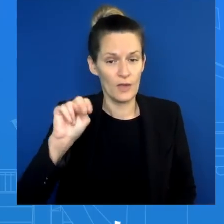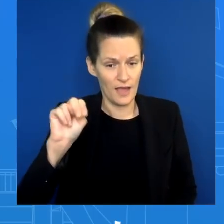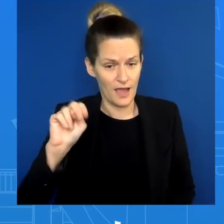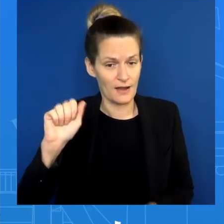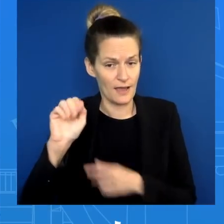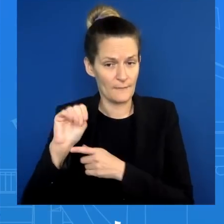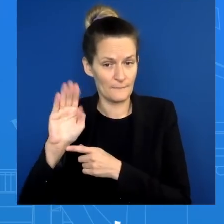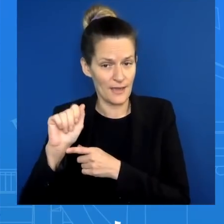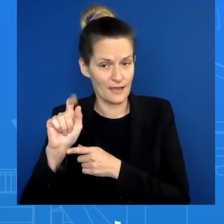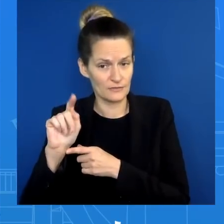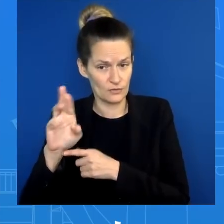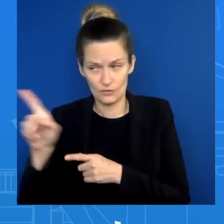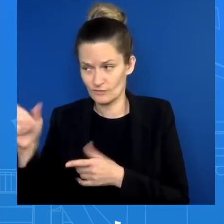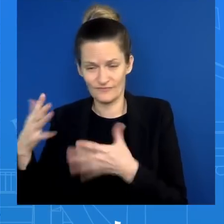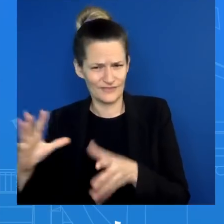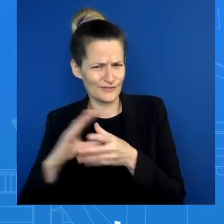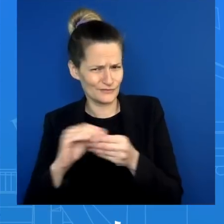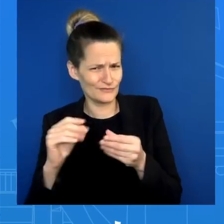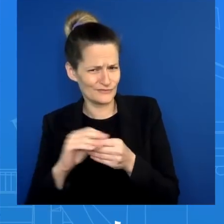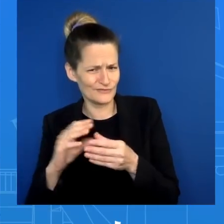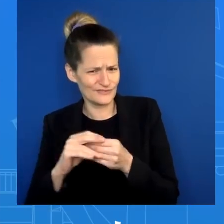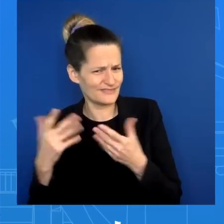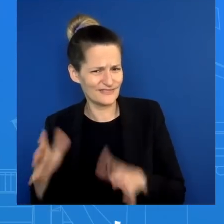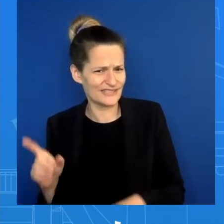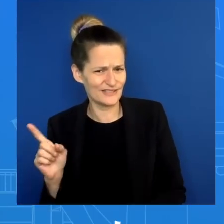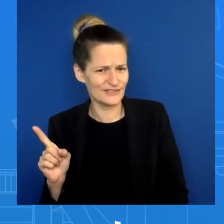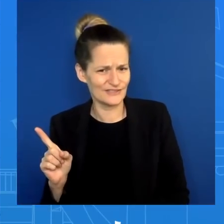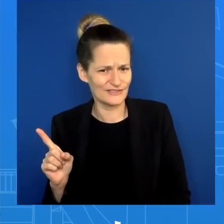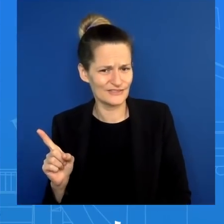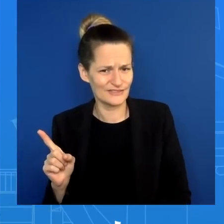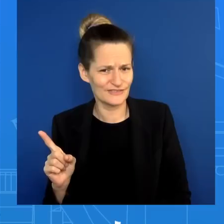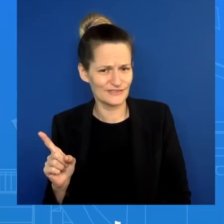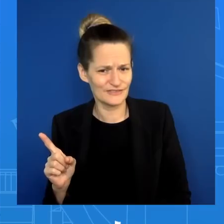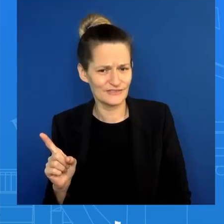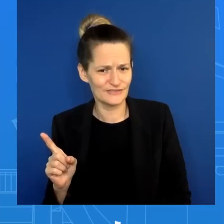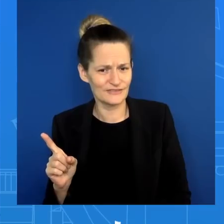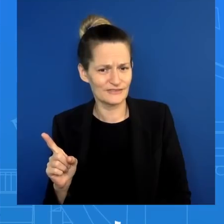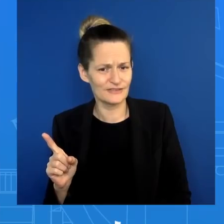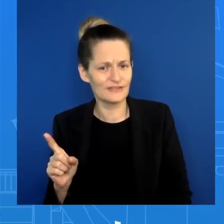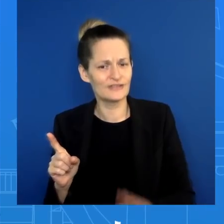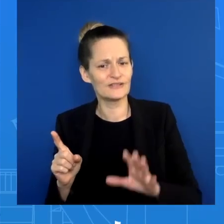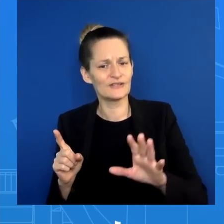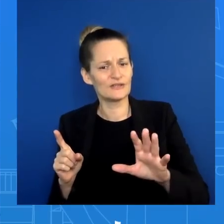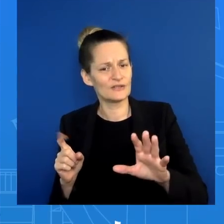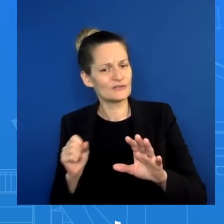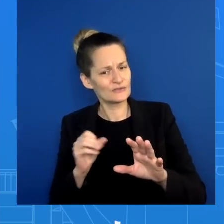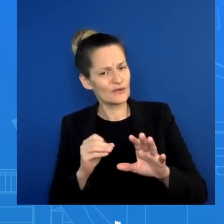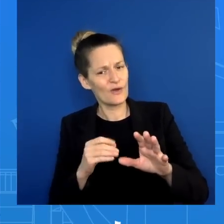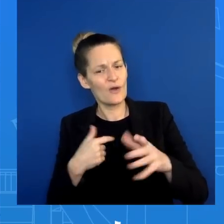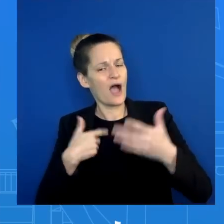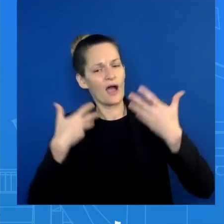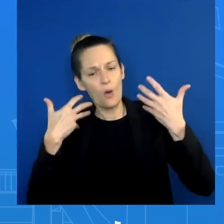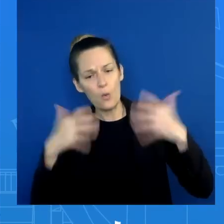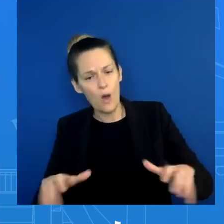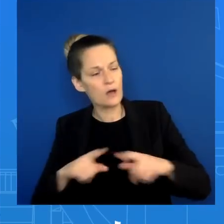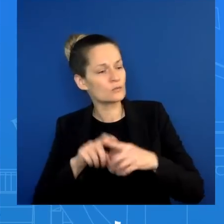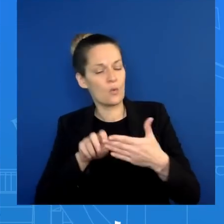to take a to take a look before we can answer that question. We just don't want to get ahead of ourselves. The Press: I'm struggling with some. My colleagues have asked about it. Ms. Jean-Pierre: Yeah.